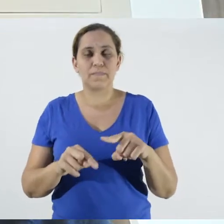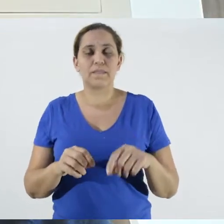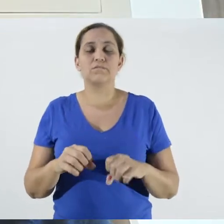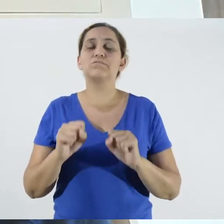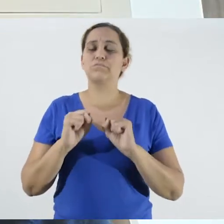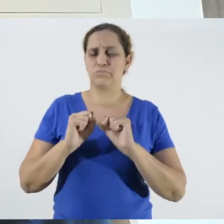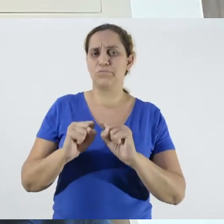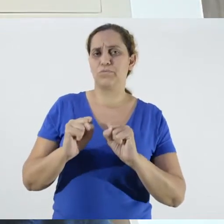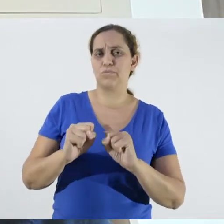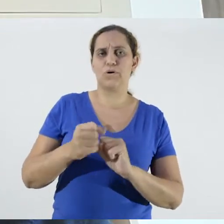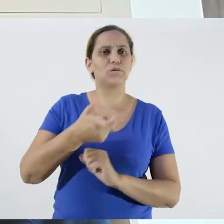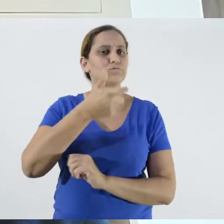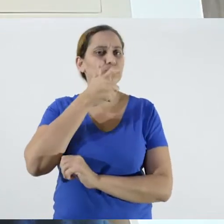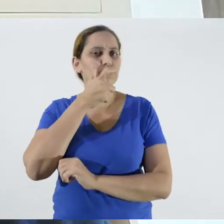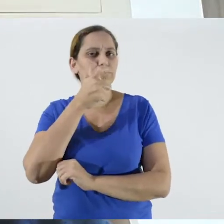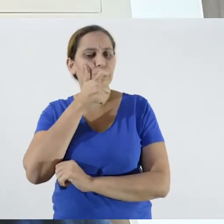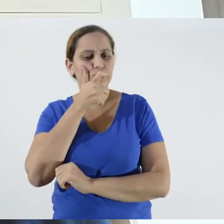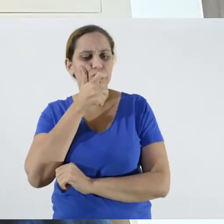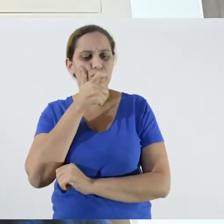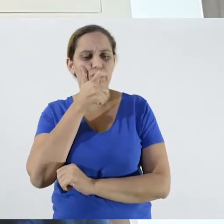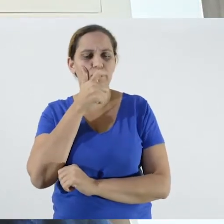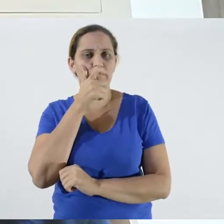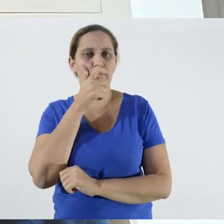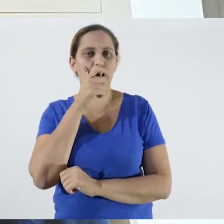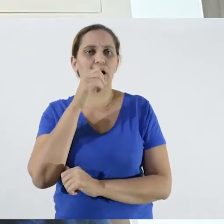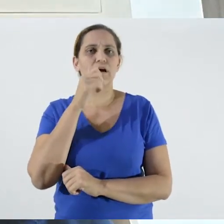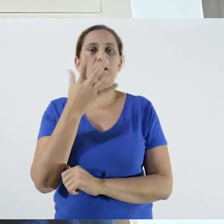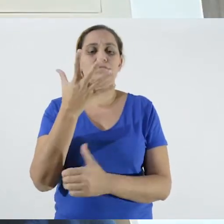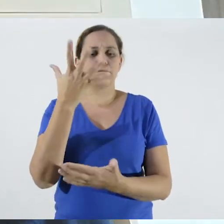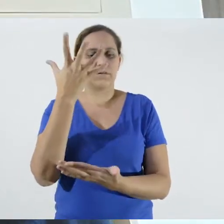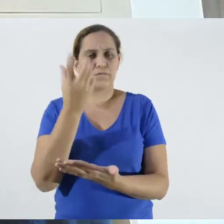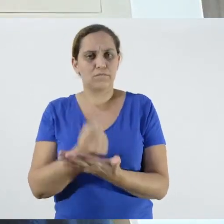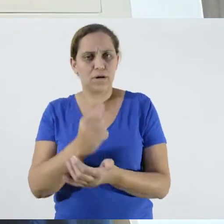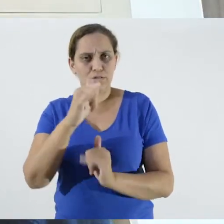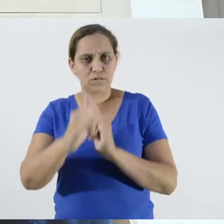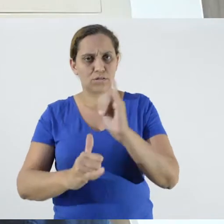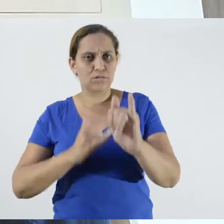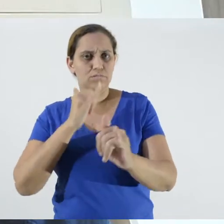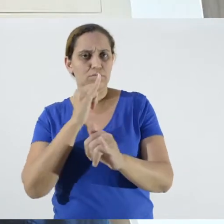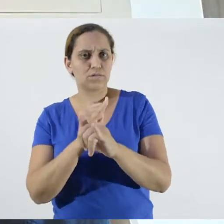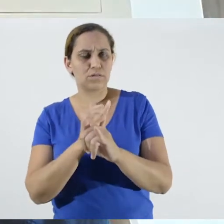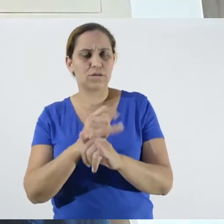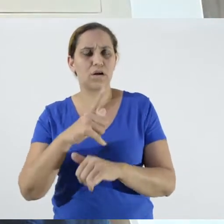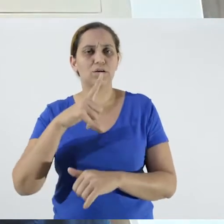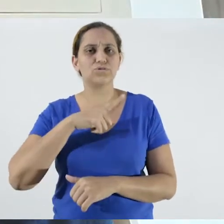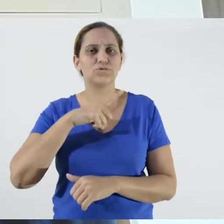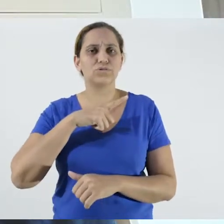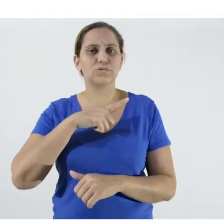on the website how are the voice messages, and here